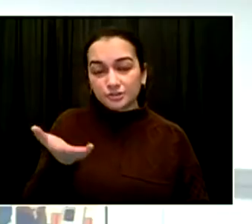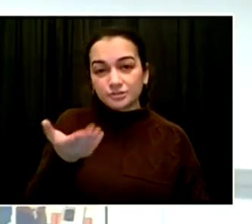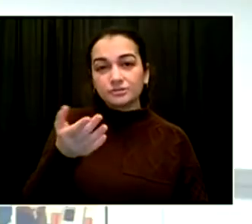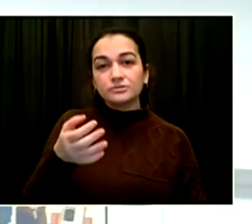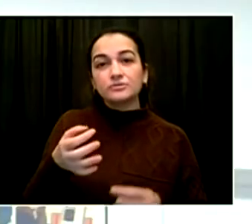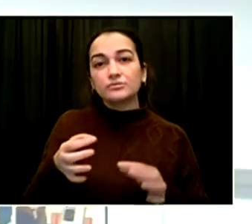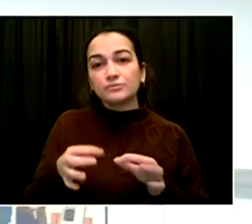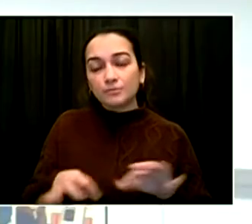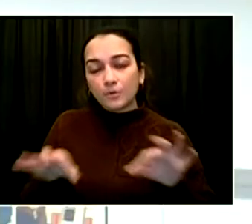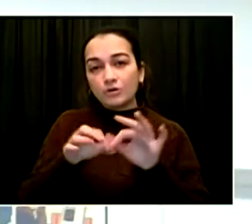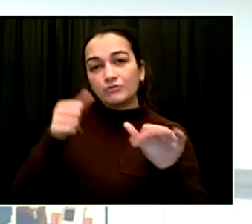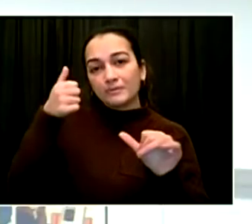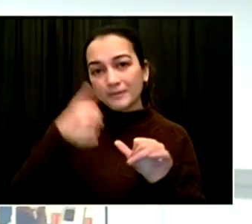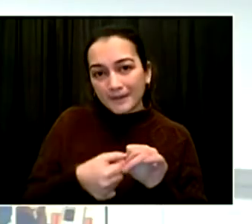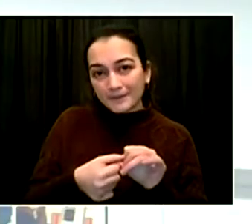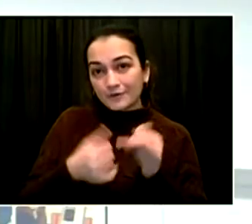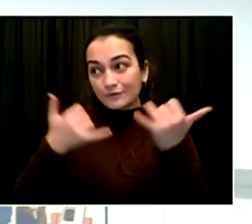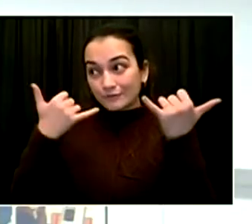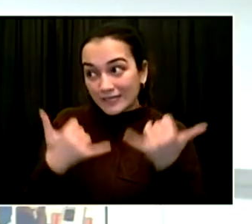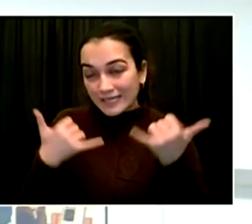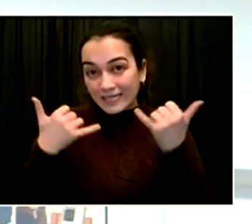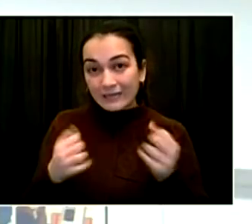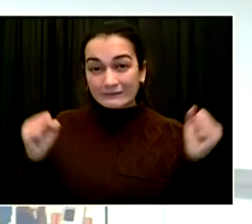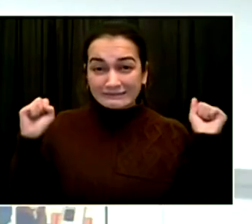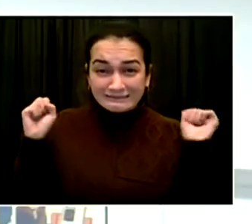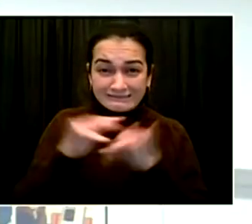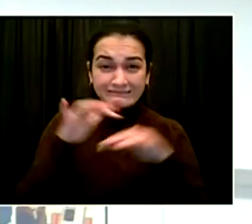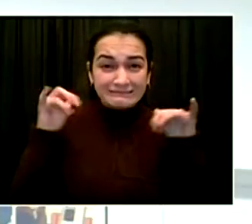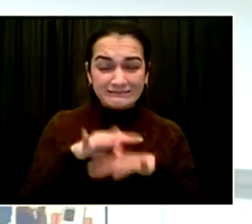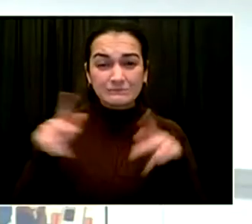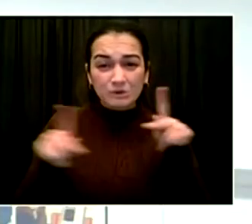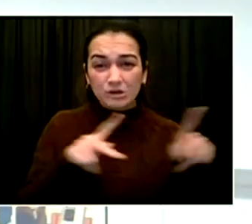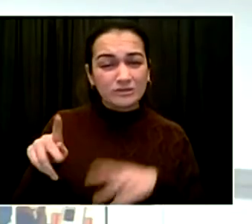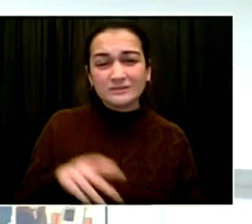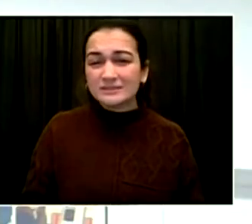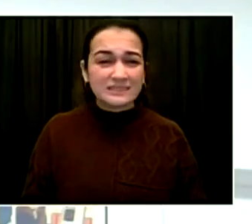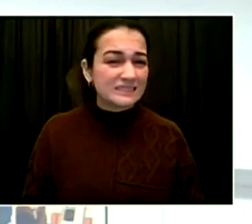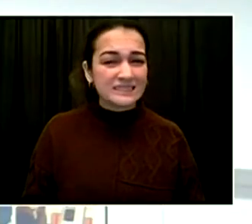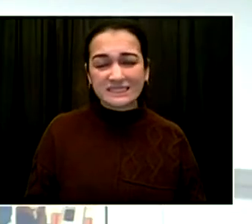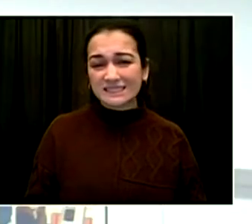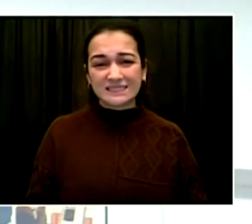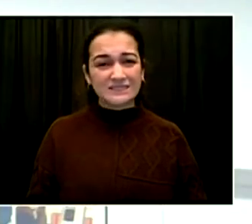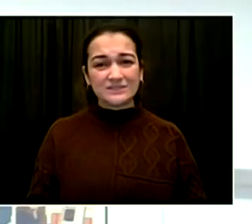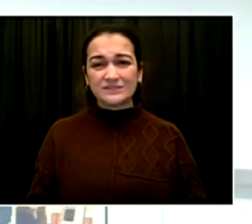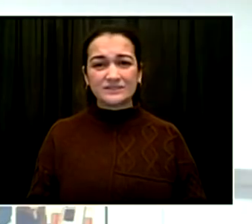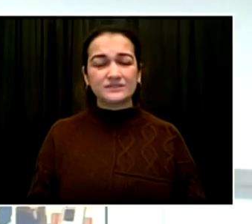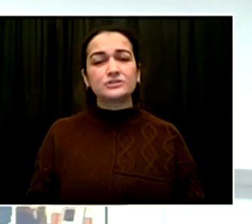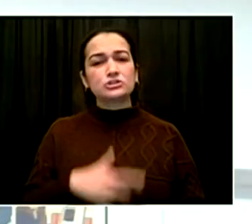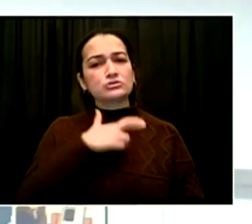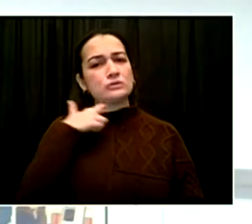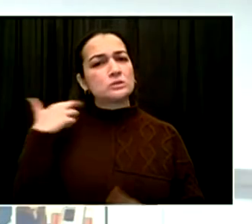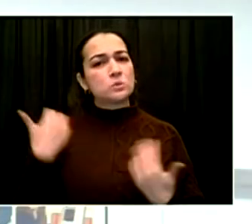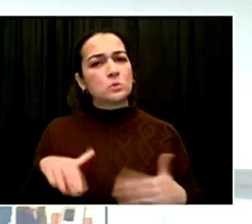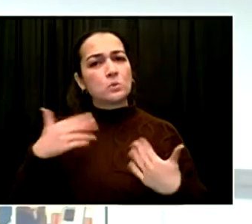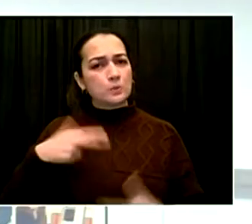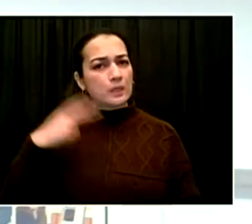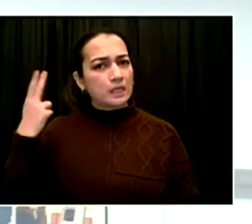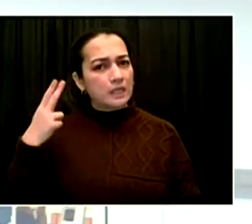HAS CHANGED SO THAT'S WHY WE ARE ADVISING PEOPLE TO MAKE SURE THEY TAKE THAT INTO ACCOUNT THAT THEY MAKE THEIR